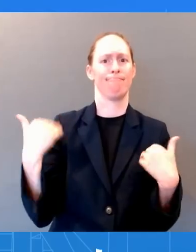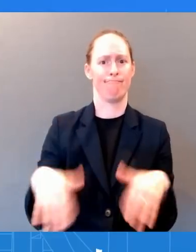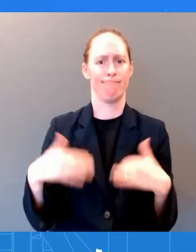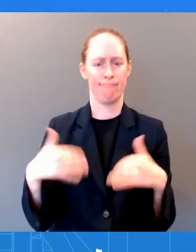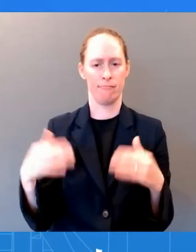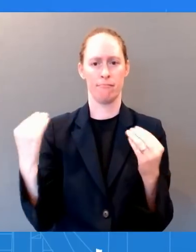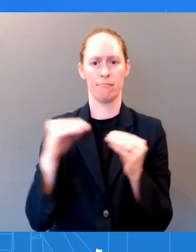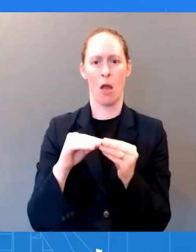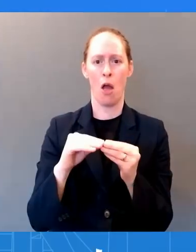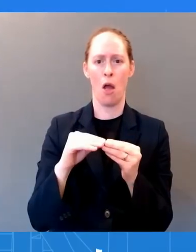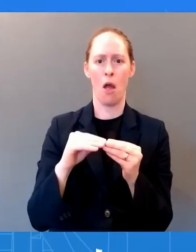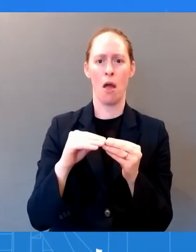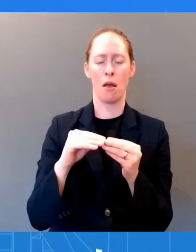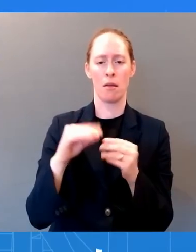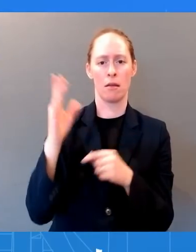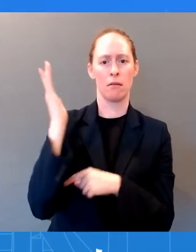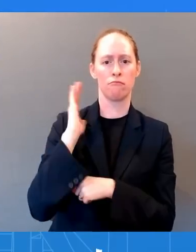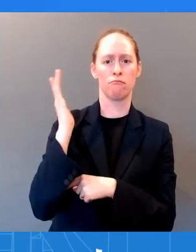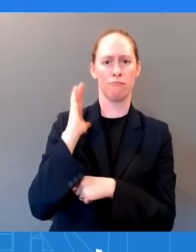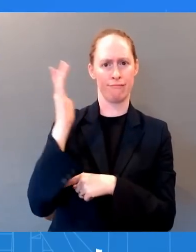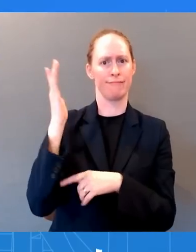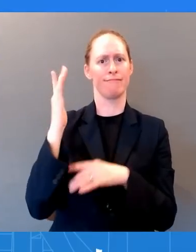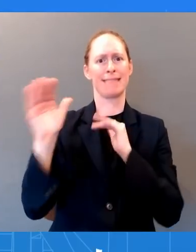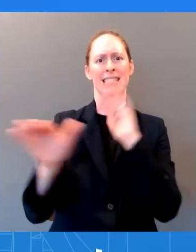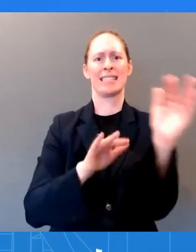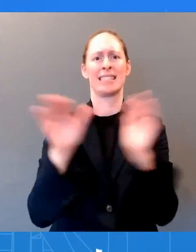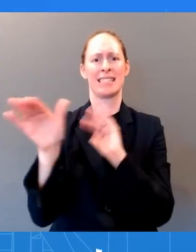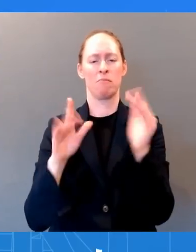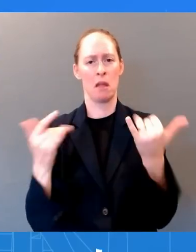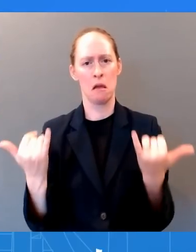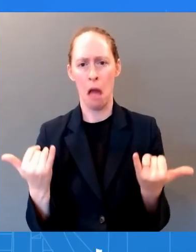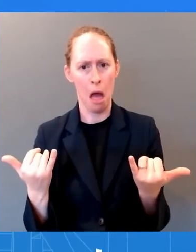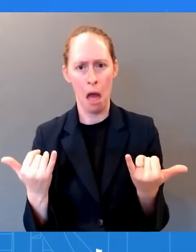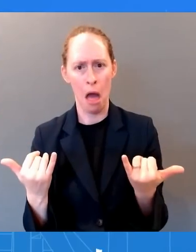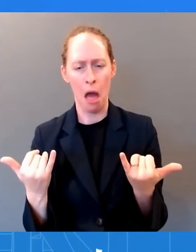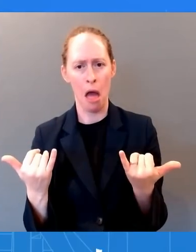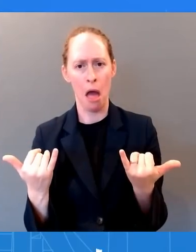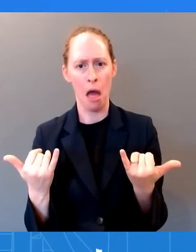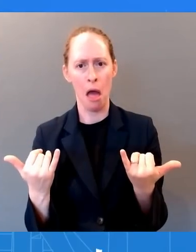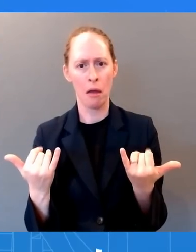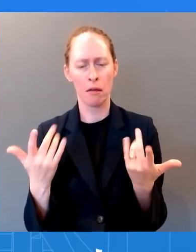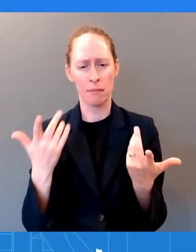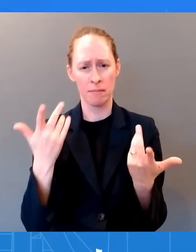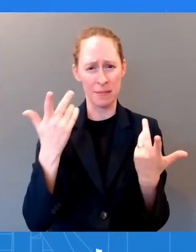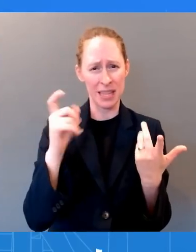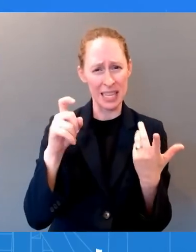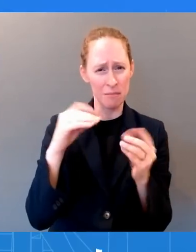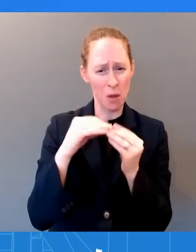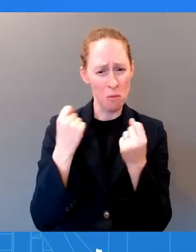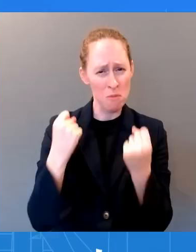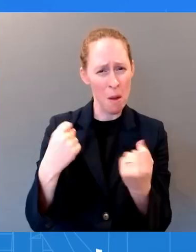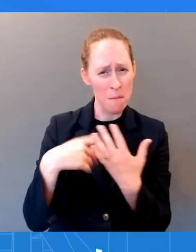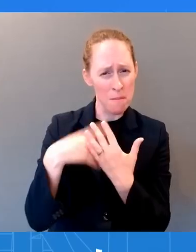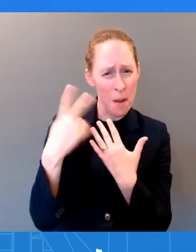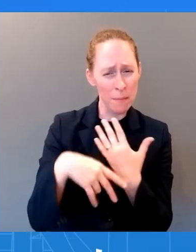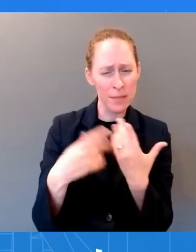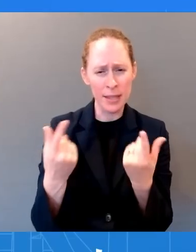a robust education program that -- we're going to continue to do that. And we're going to build on the lessons we've learned